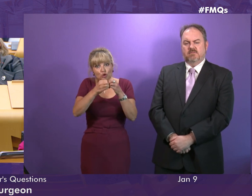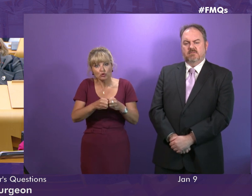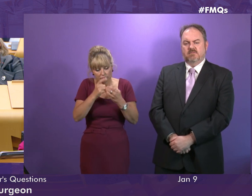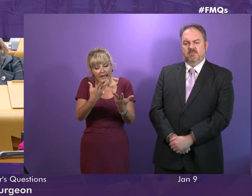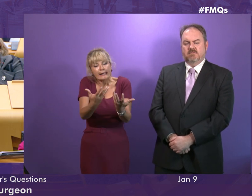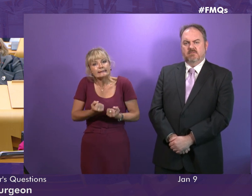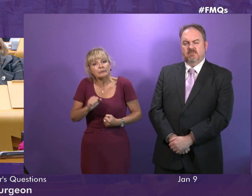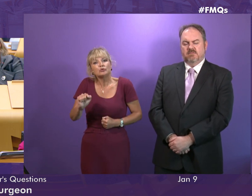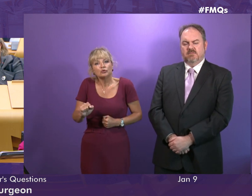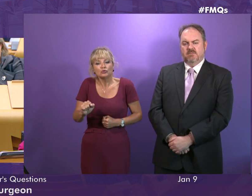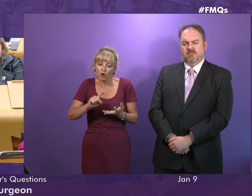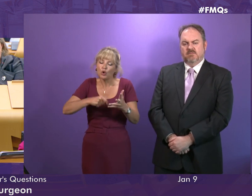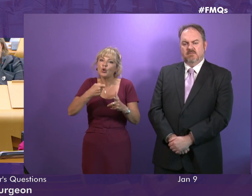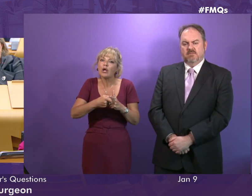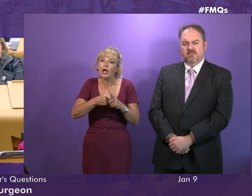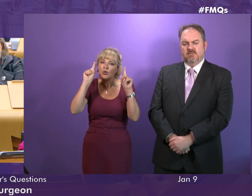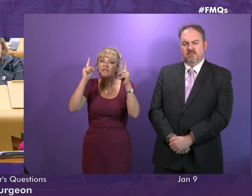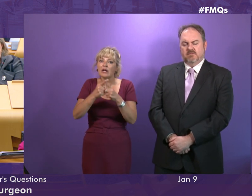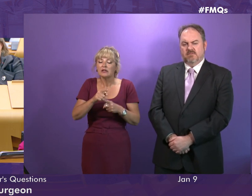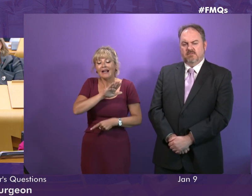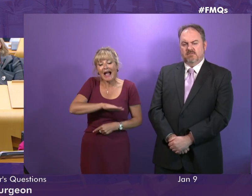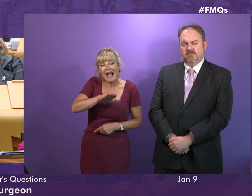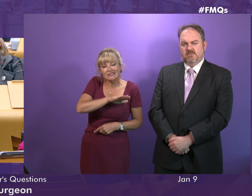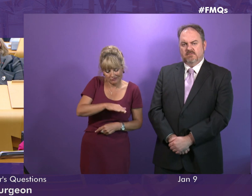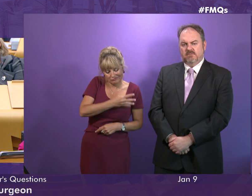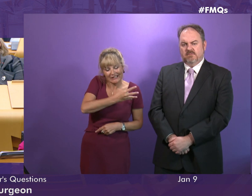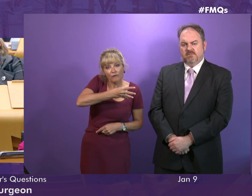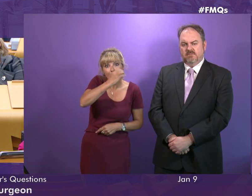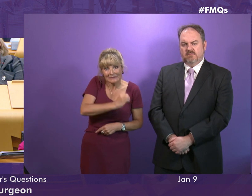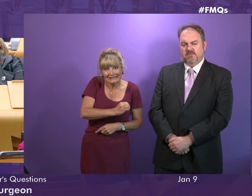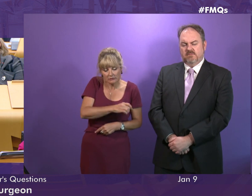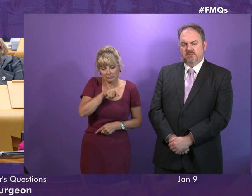Kingdom university and 94 per cent of Scottish 18-year-olds who applied through UCAS received